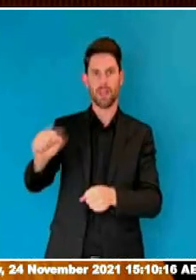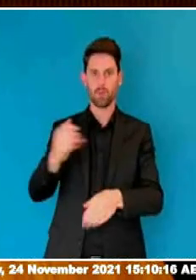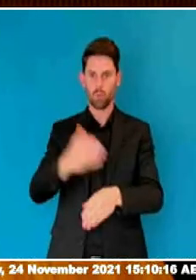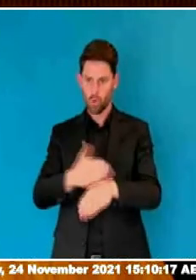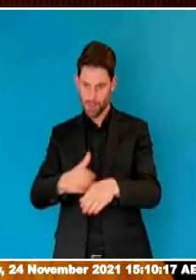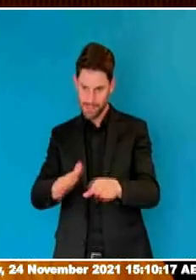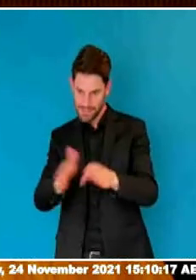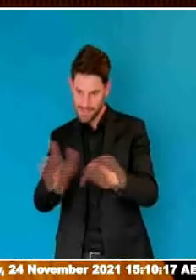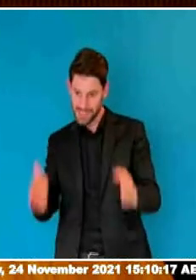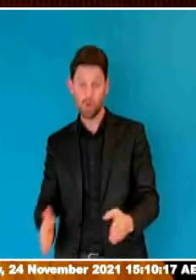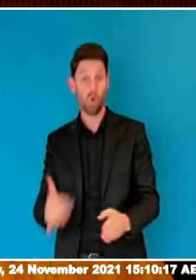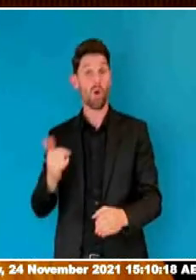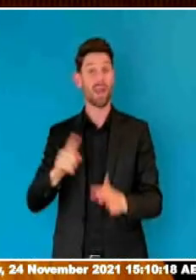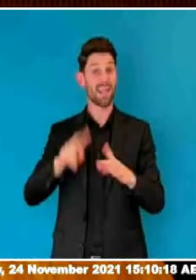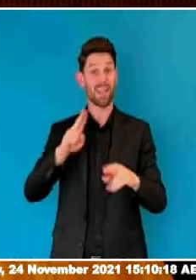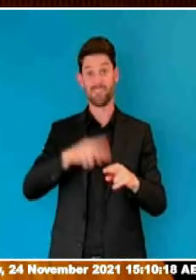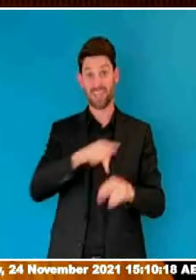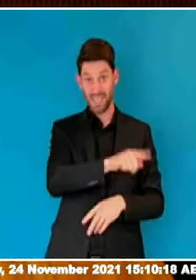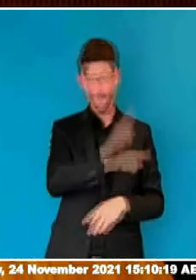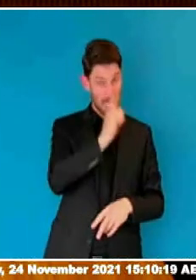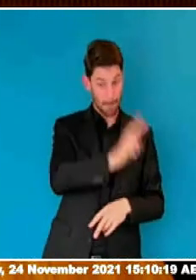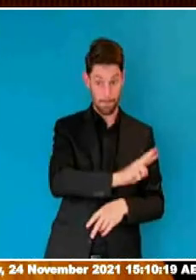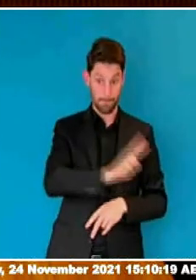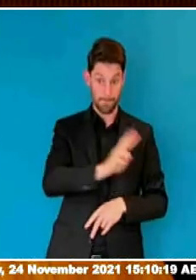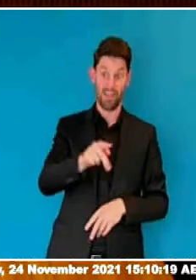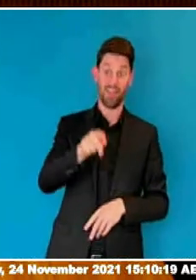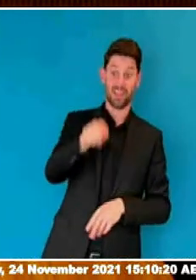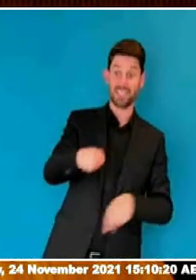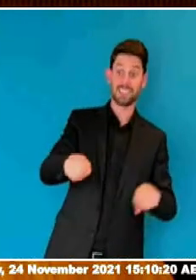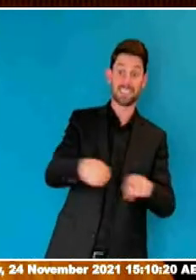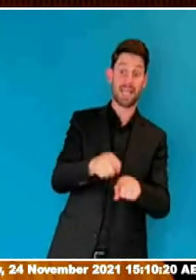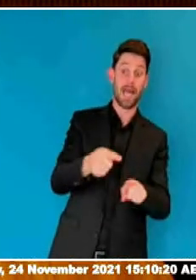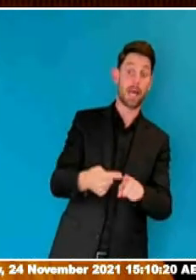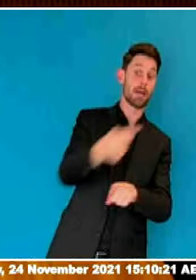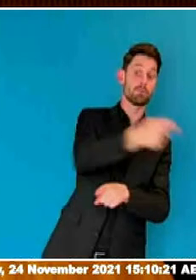alternative to allow the safe return to work of that injured worker.